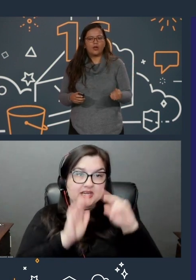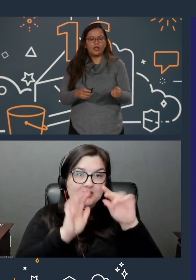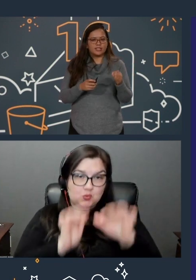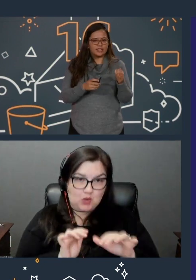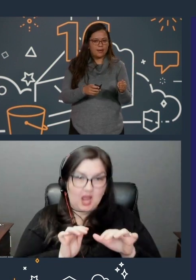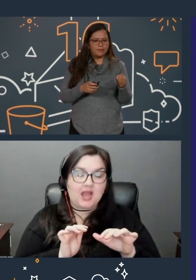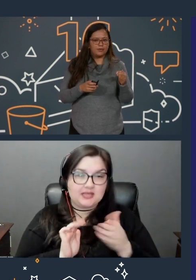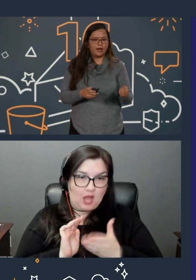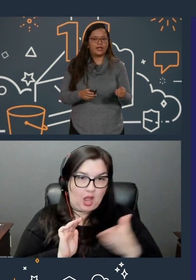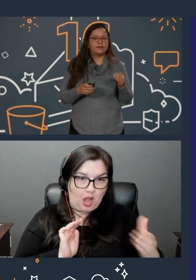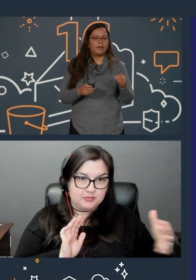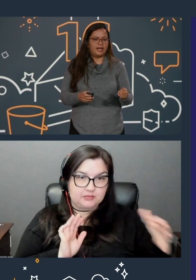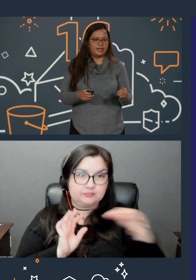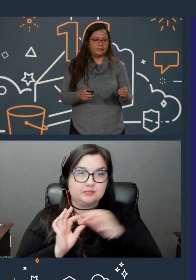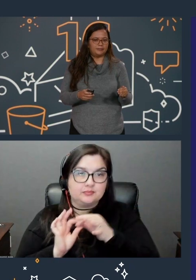called sample bucket Pi Day.